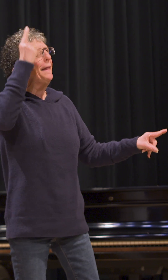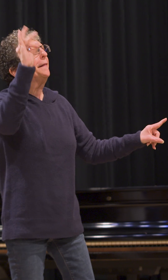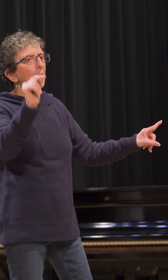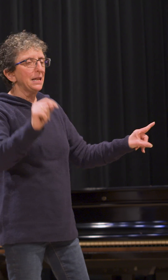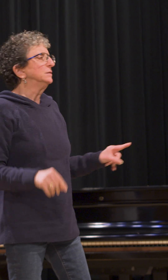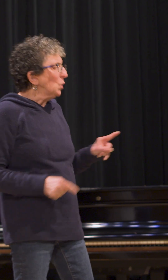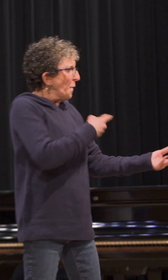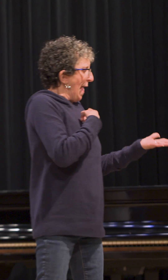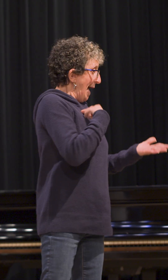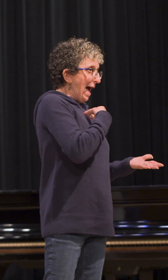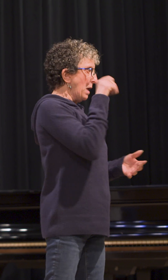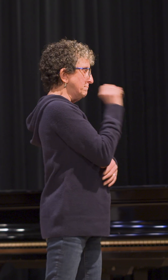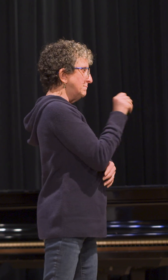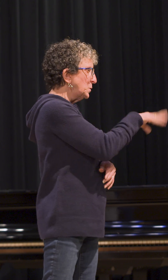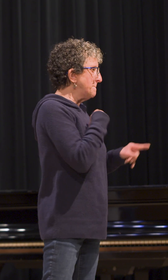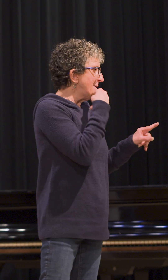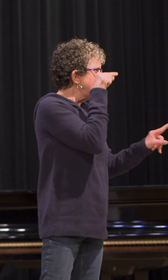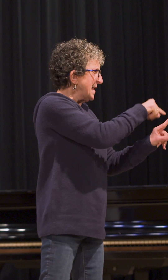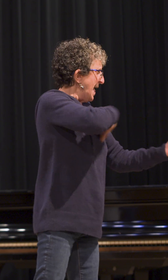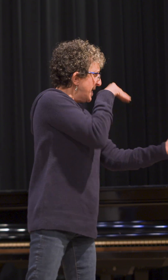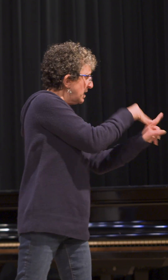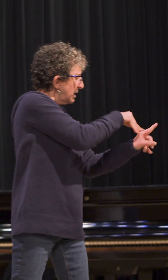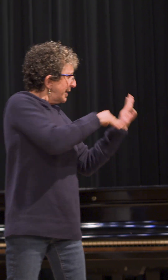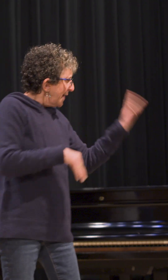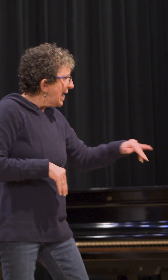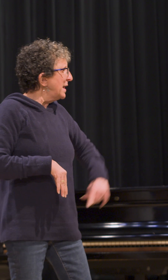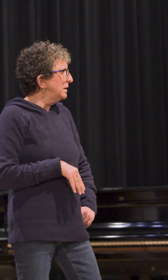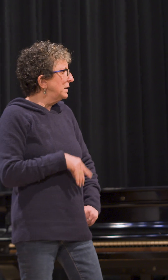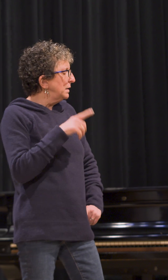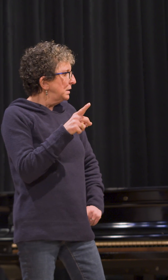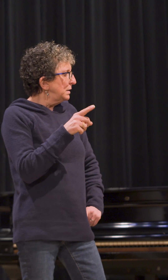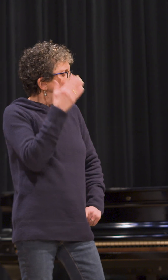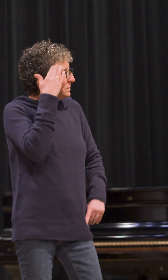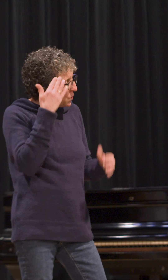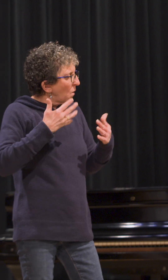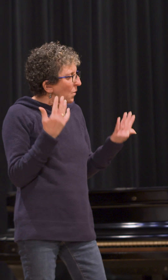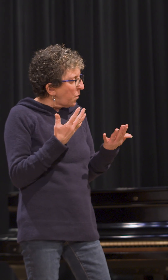and George told me. That's what our adoptive parents told me and my niece forgave me."